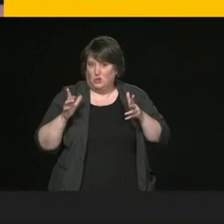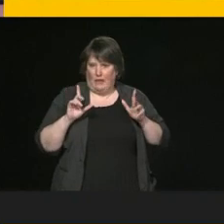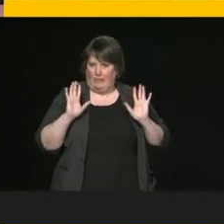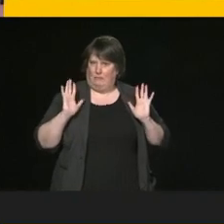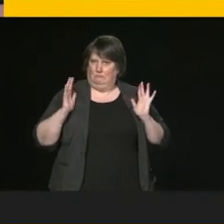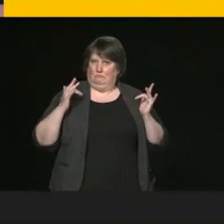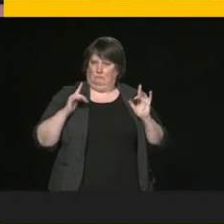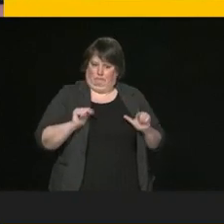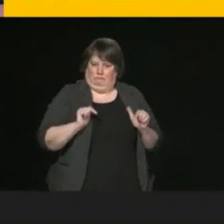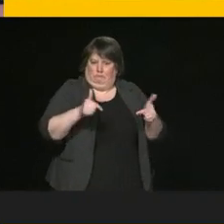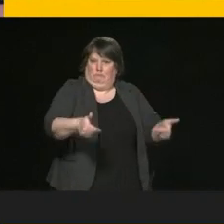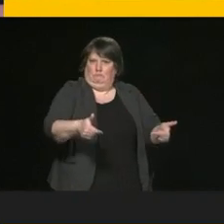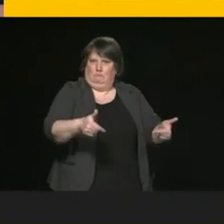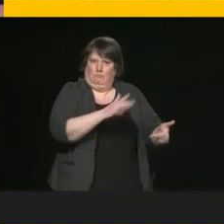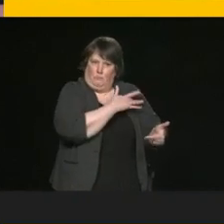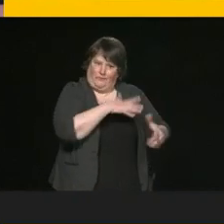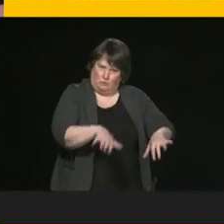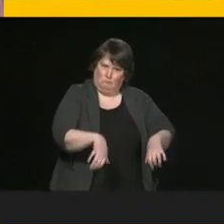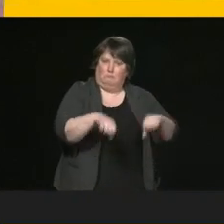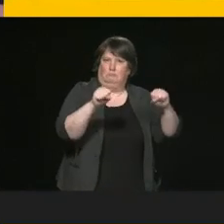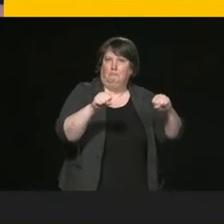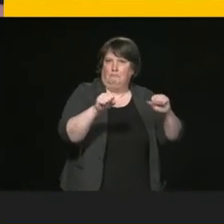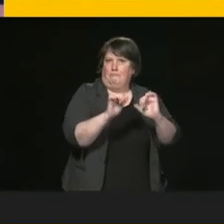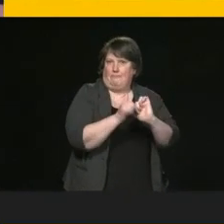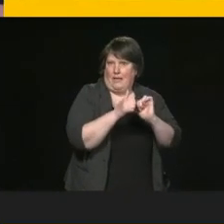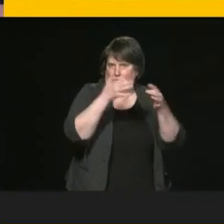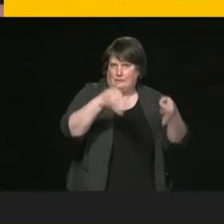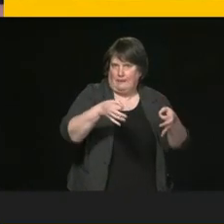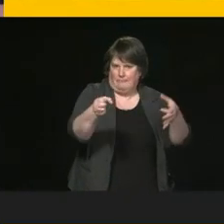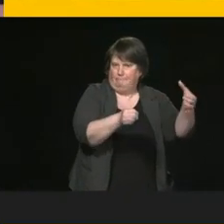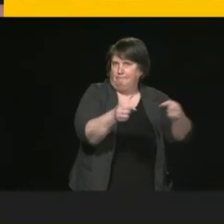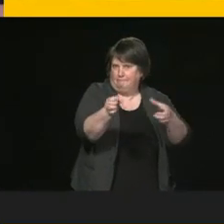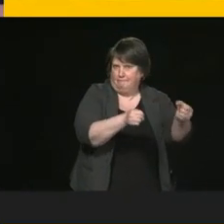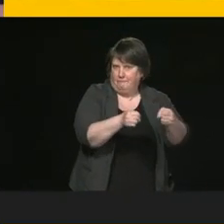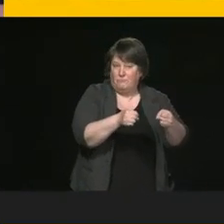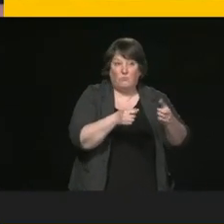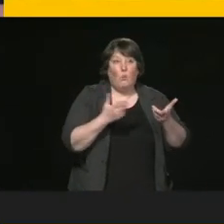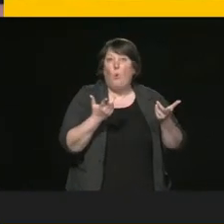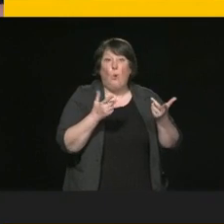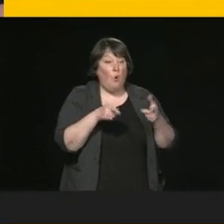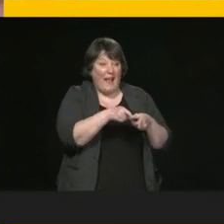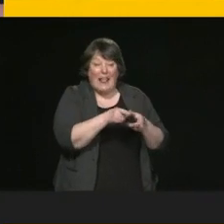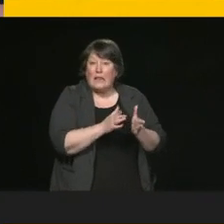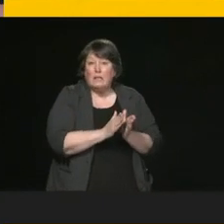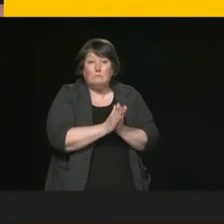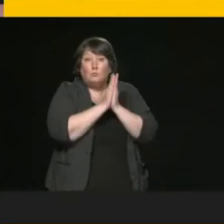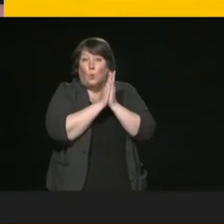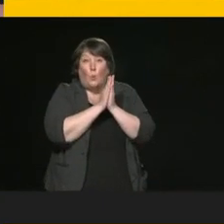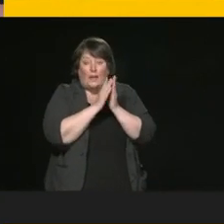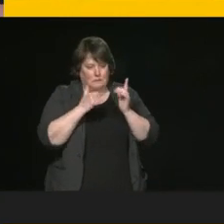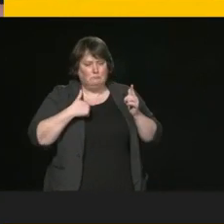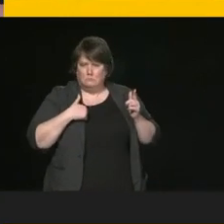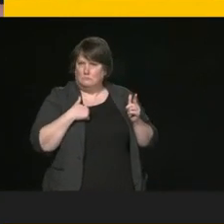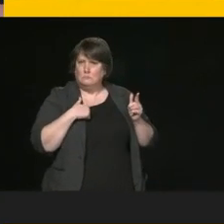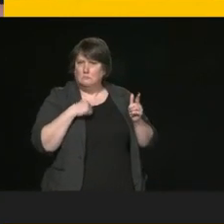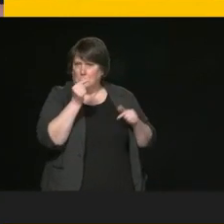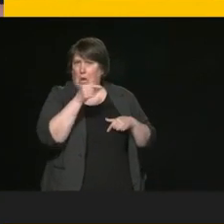THAT IS REALLY THE ROLE OF THE FEDERAL GOVERNMENT. AND OF COURSE ANY OTHER EXTRA